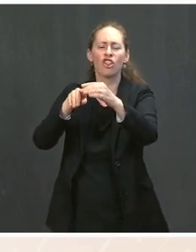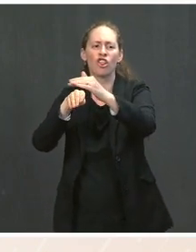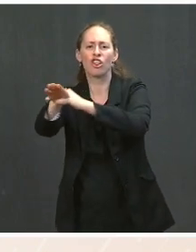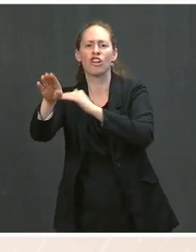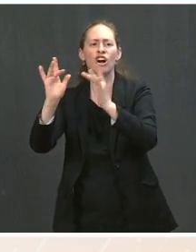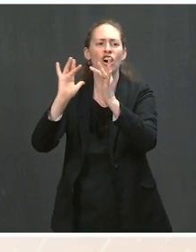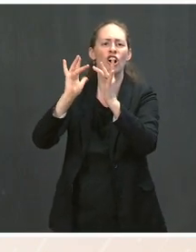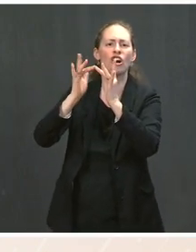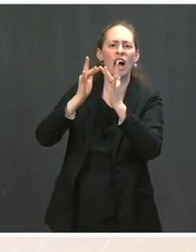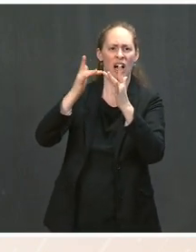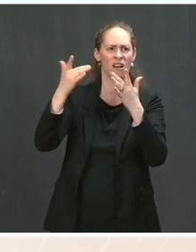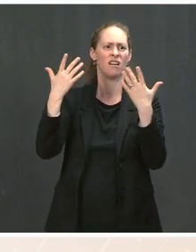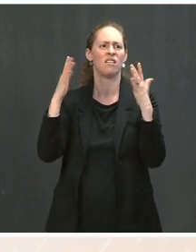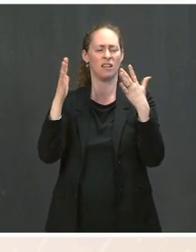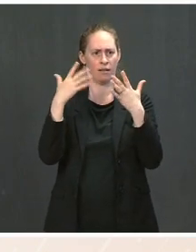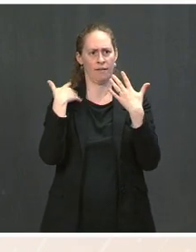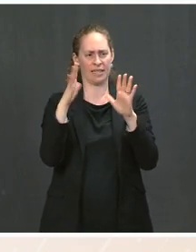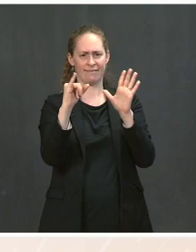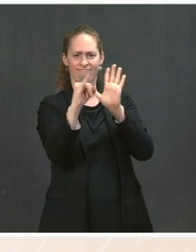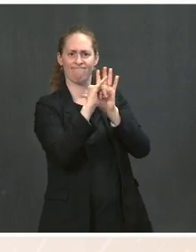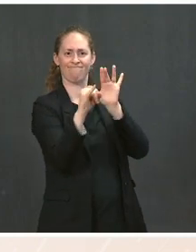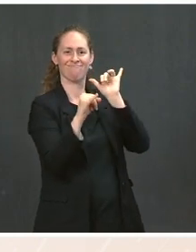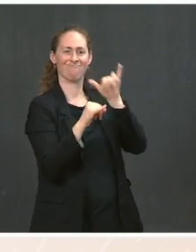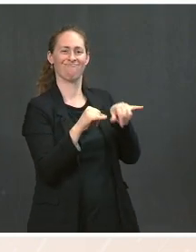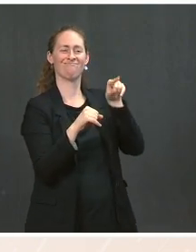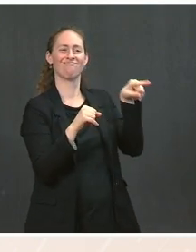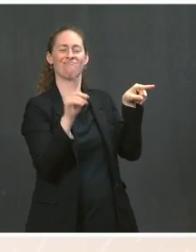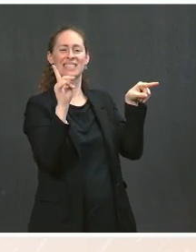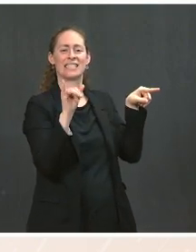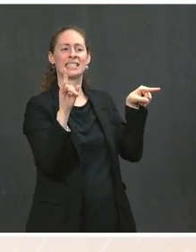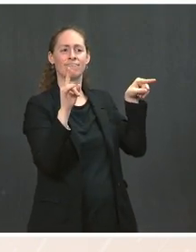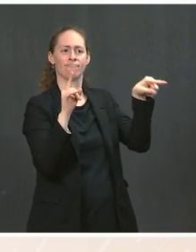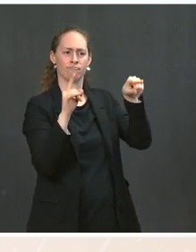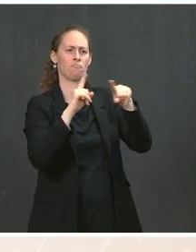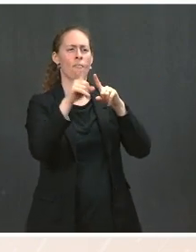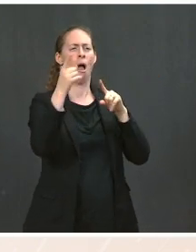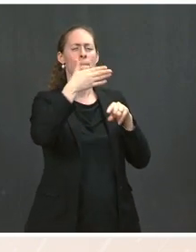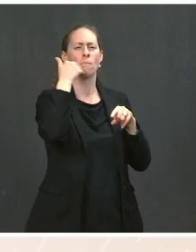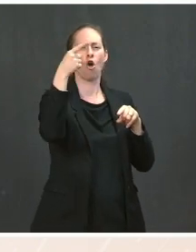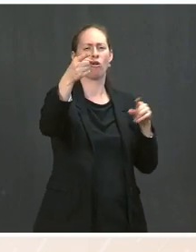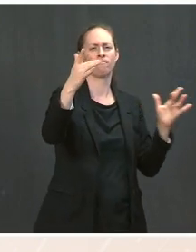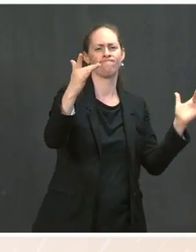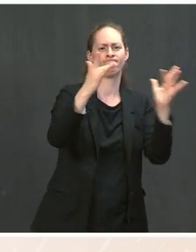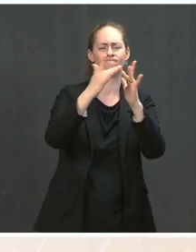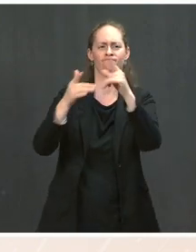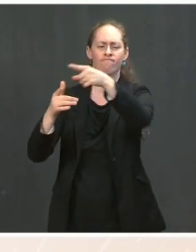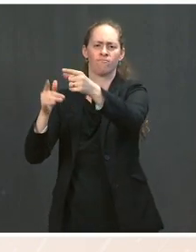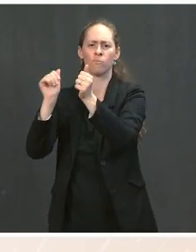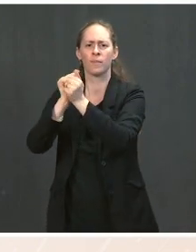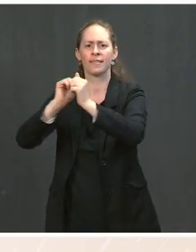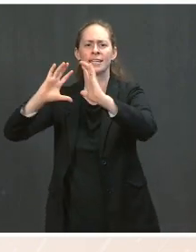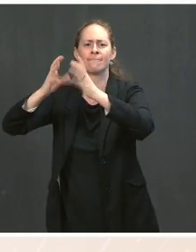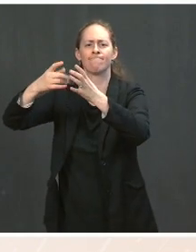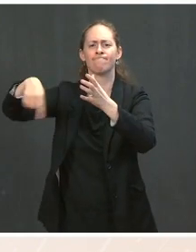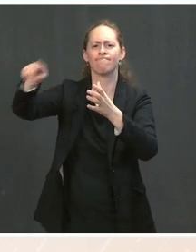and taking the actions we took. But I -- let me connect you with a cyber expert so you can get more specific detail. The Press: Okay. And just one follow-up